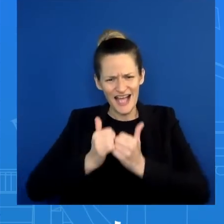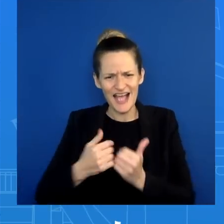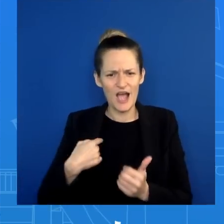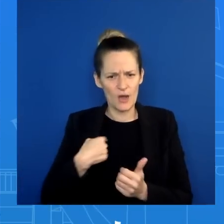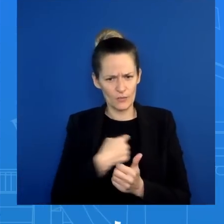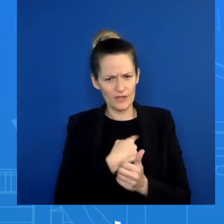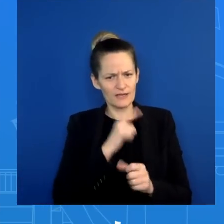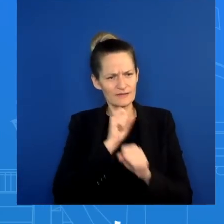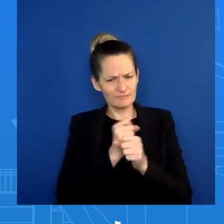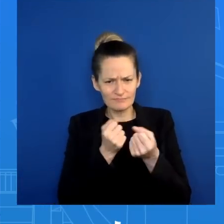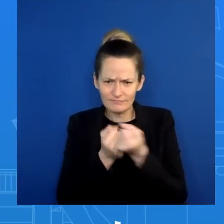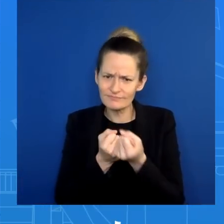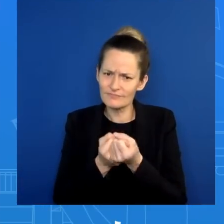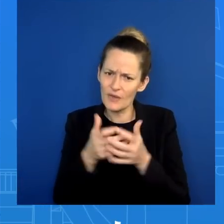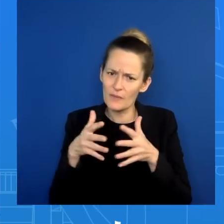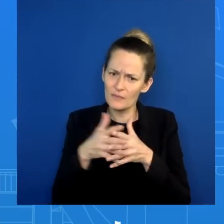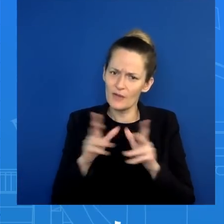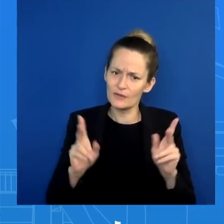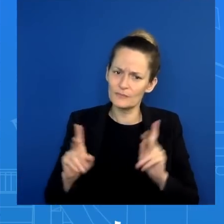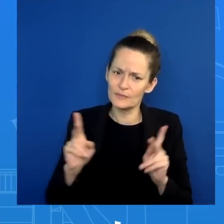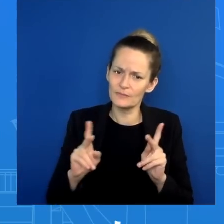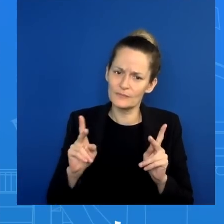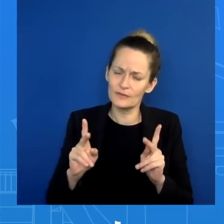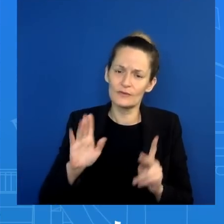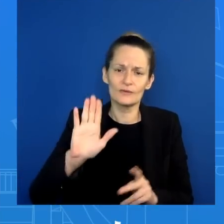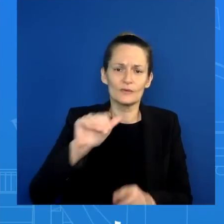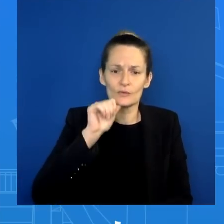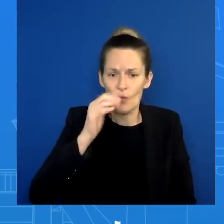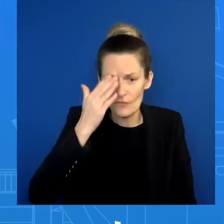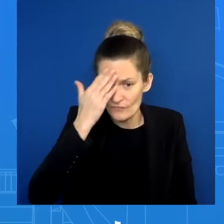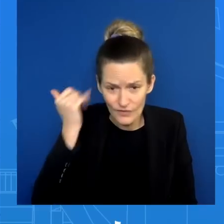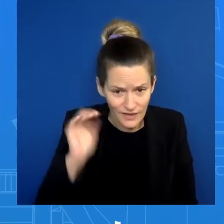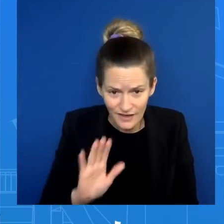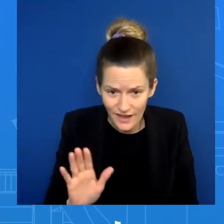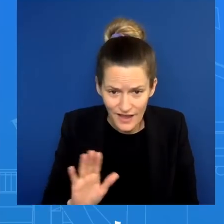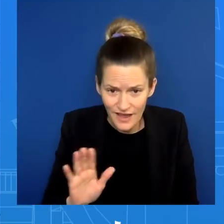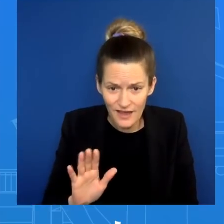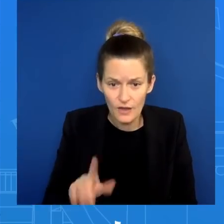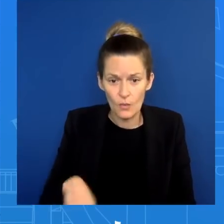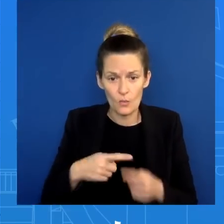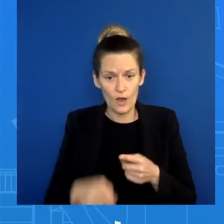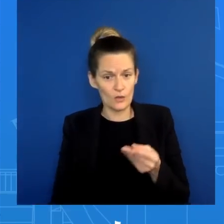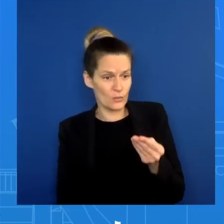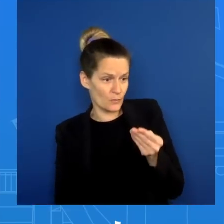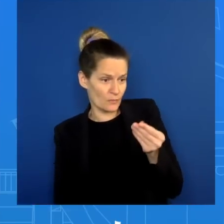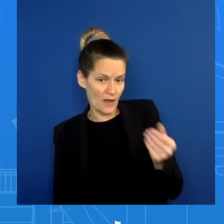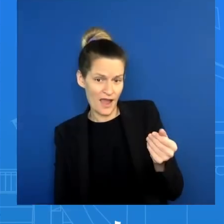and that's going to matter as Treasury is going to get the revenues that they haven't been getting in some time.